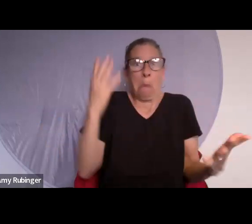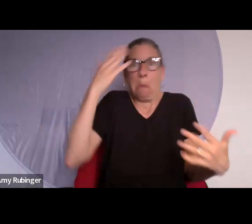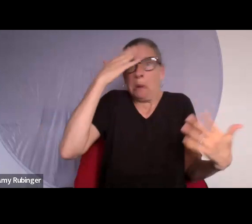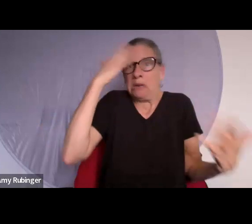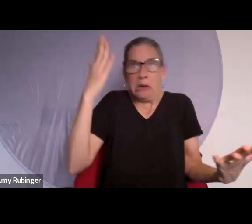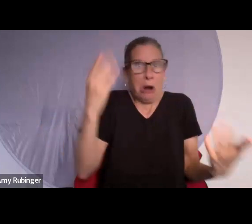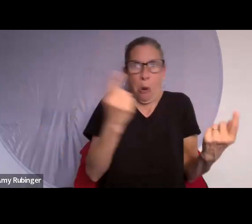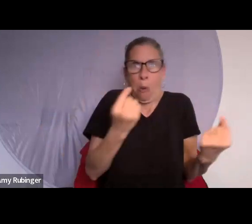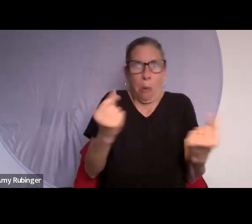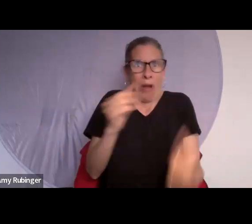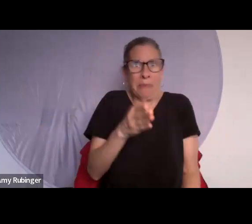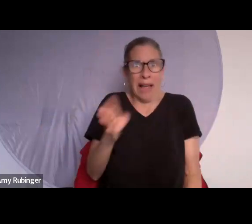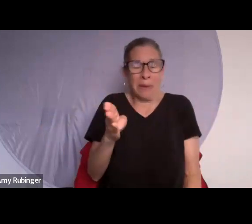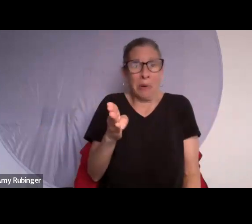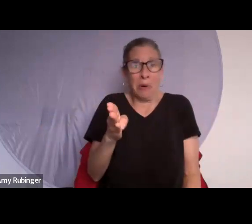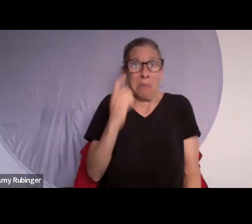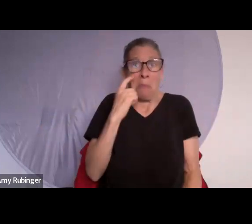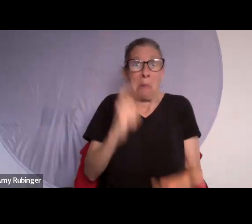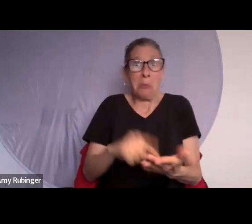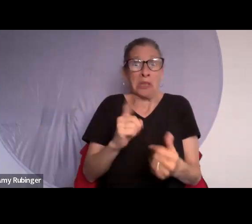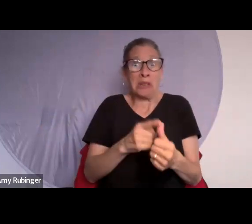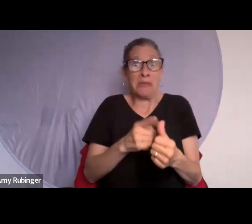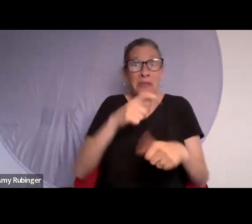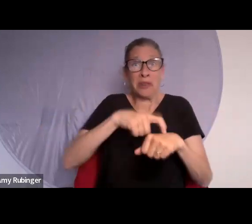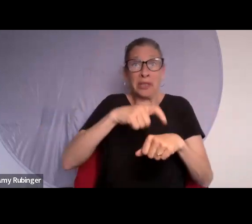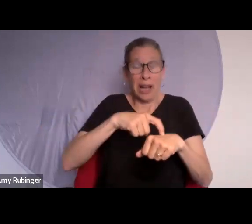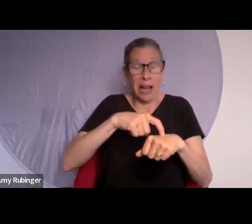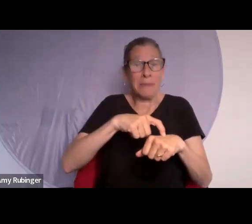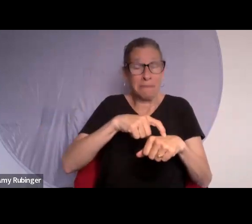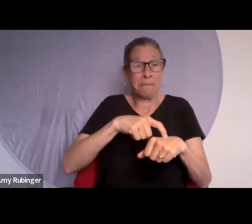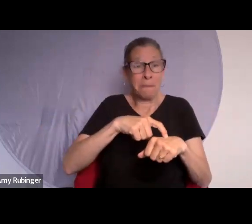we're just discovering it for the first time. And we're unsure